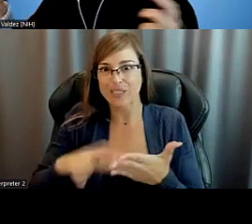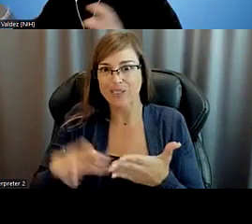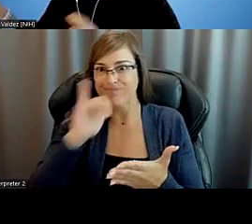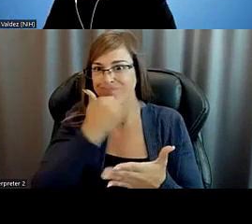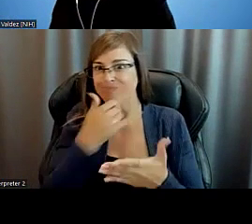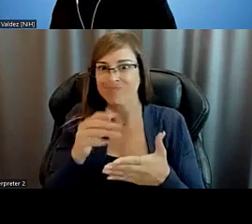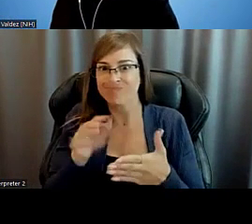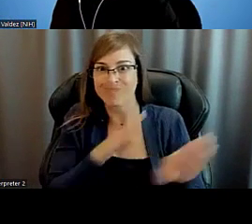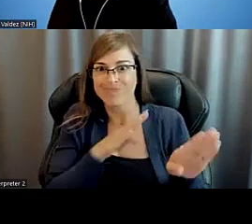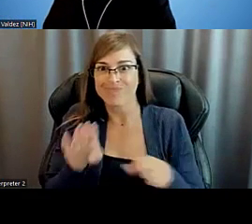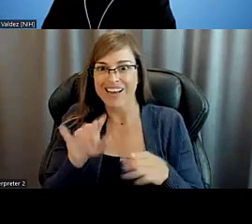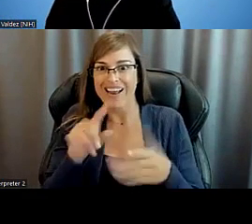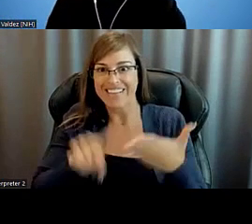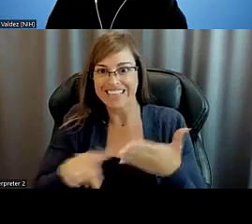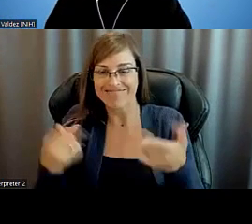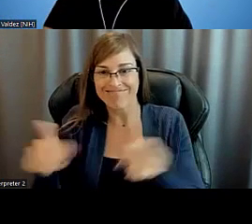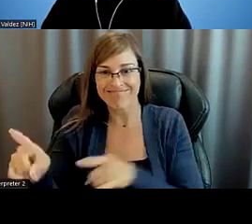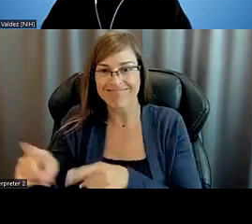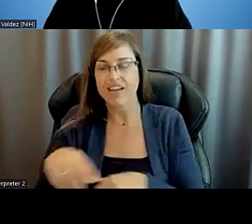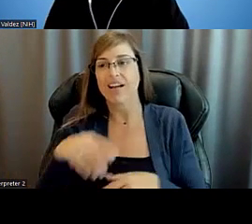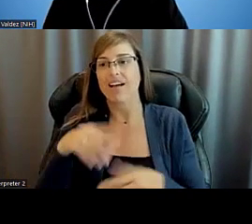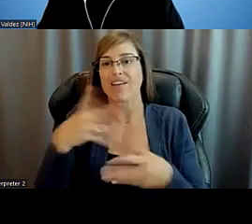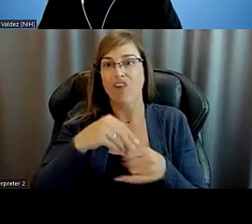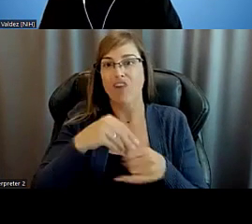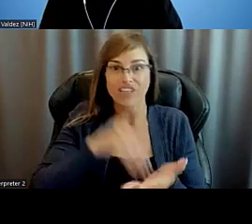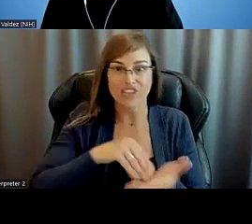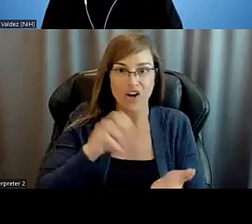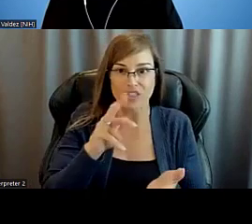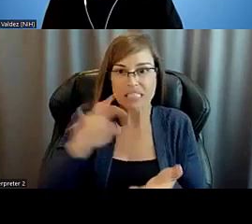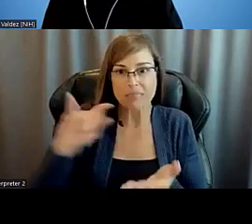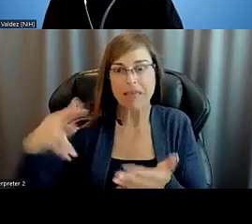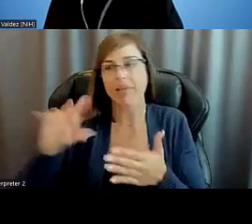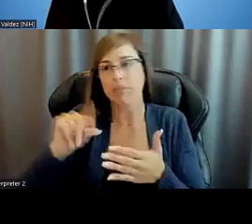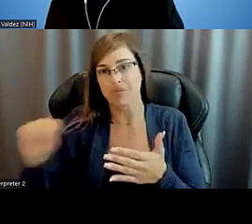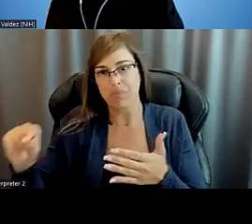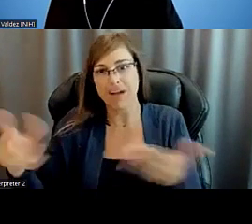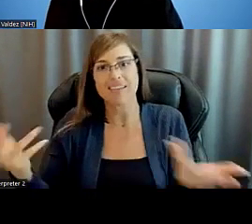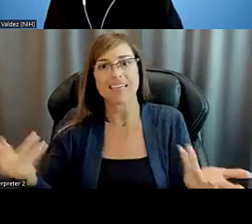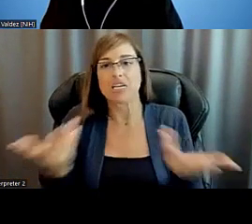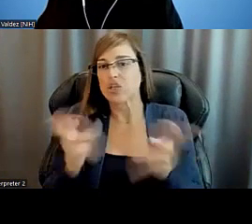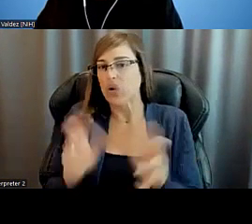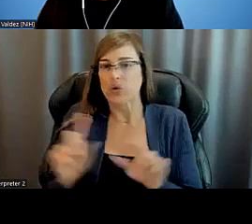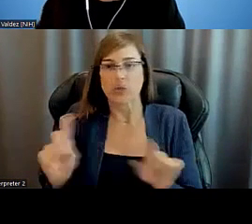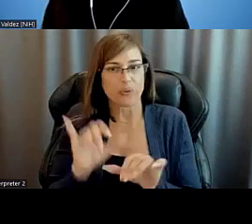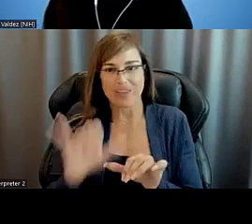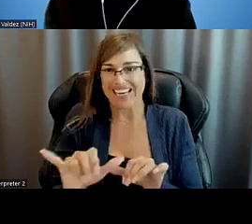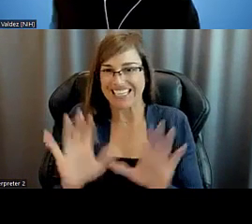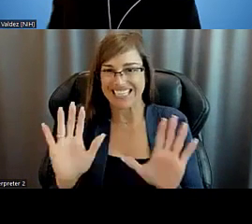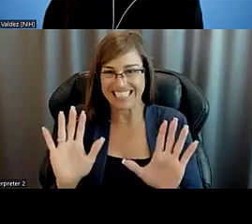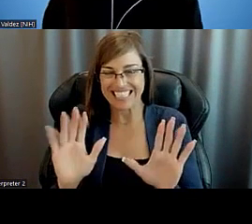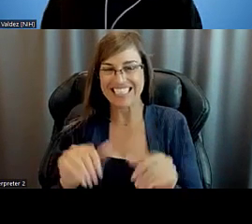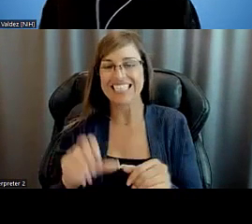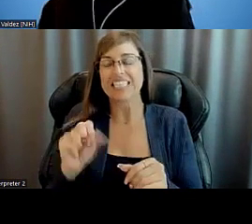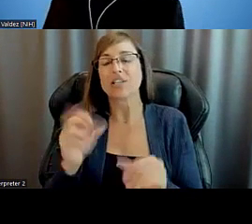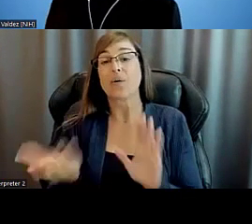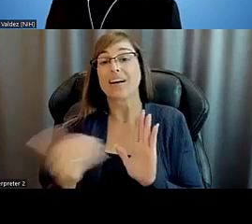going on involving Dr. Smith and blah, blah, blah. We don't want you to go that far. So, again, keep it confidential.